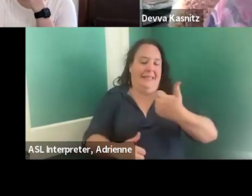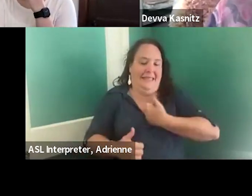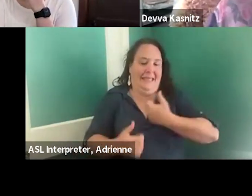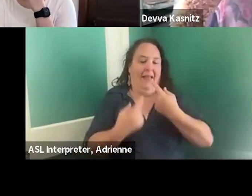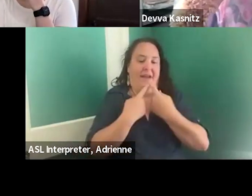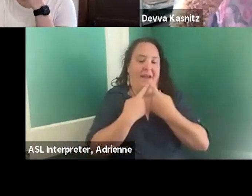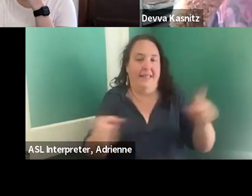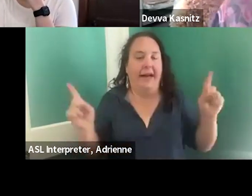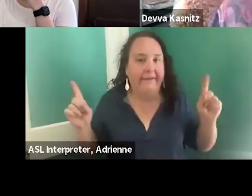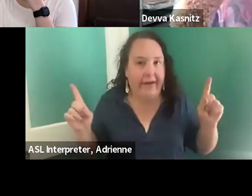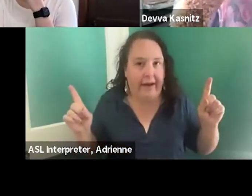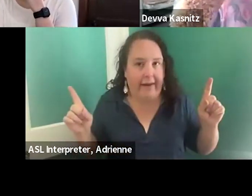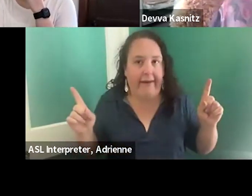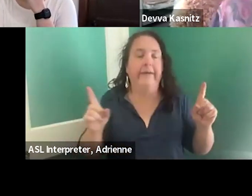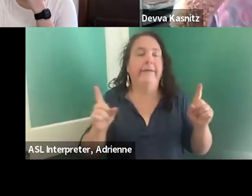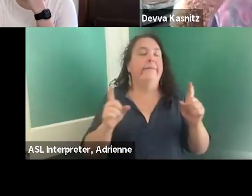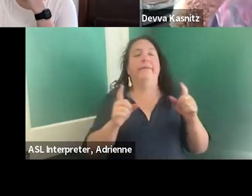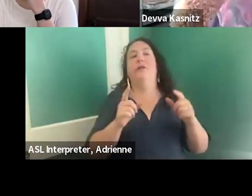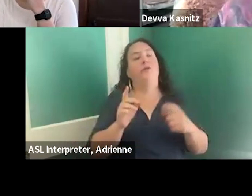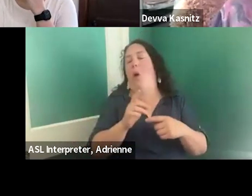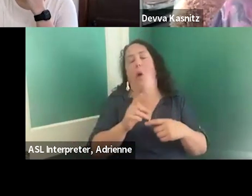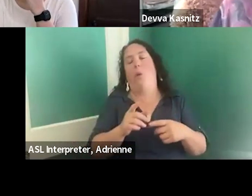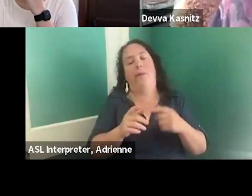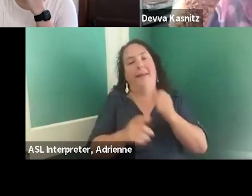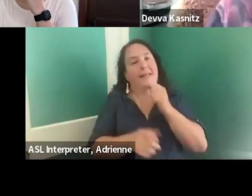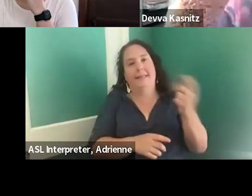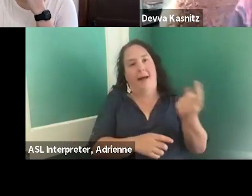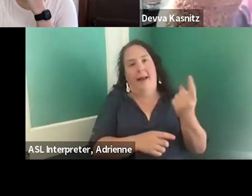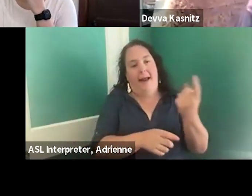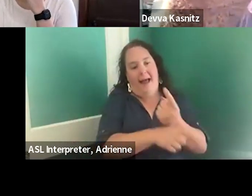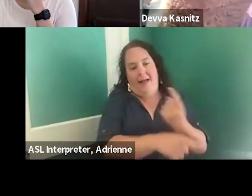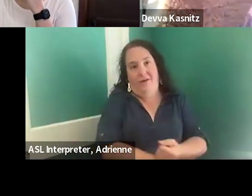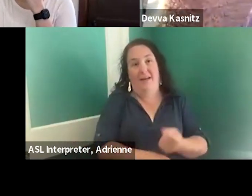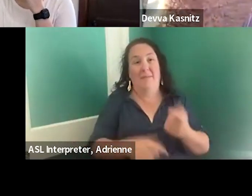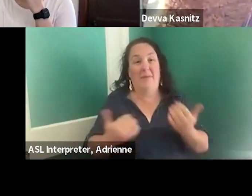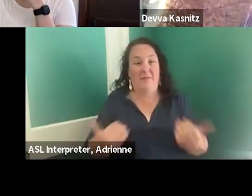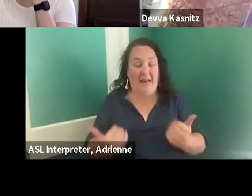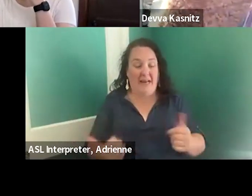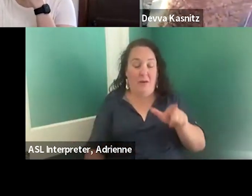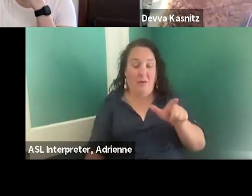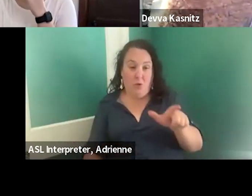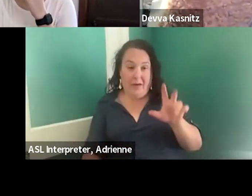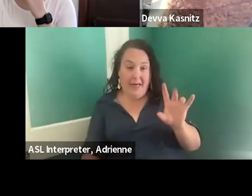of disability in that count. And it's currently at 28.7%.